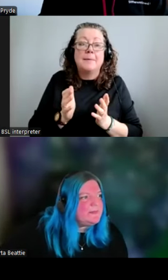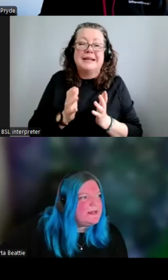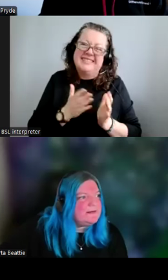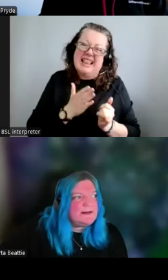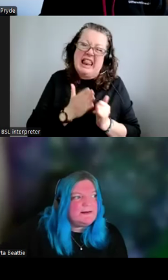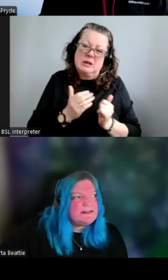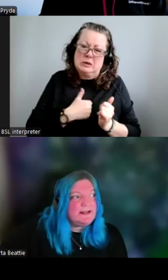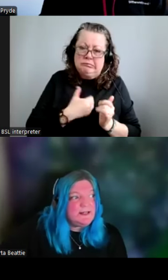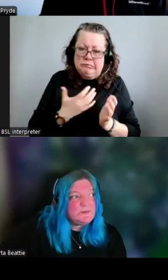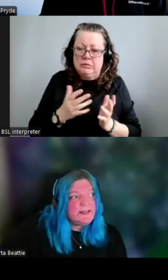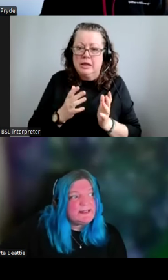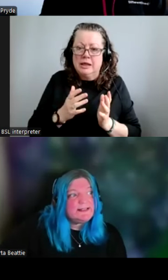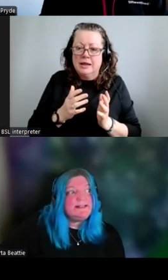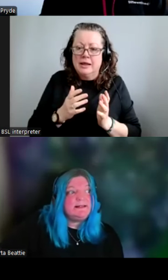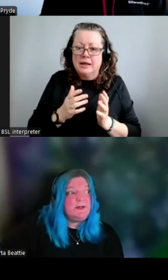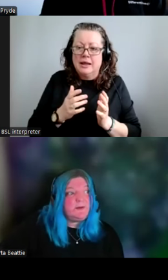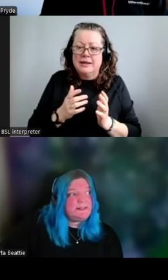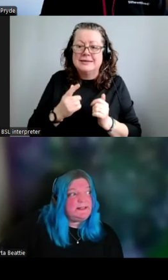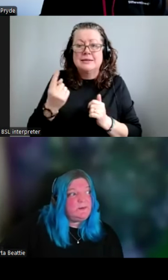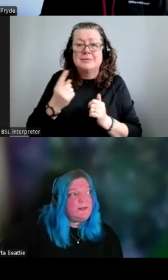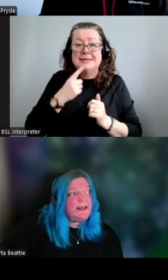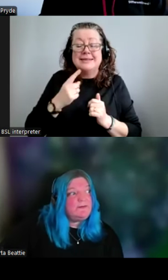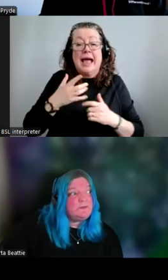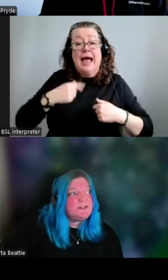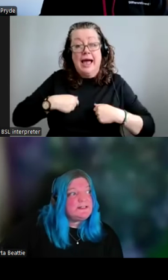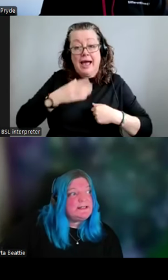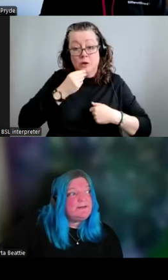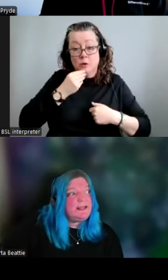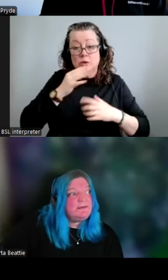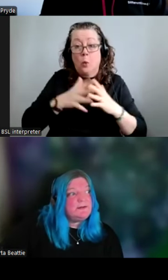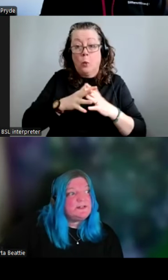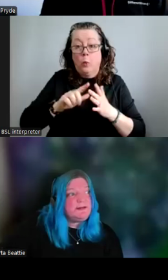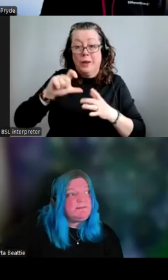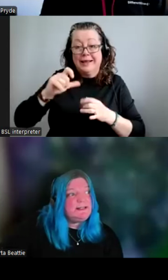They ask, "I use Wix to design my website. Will it have options to navigate through a screen reader